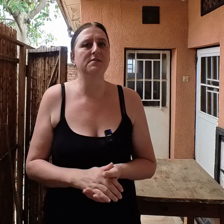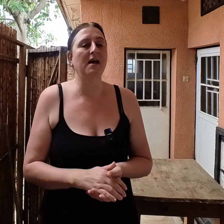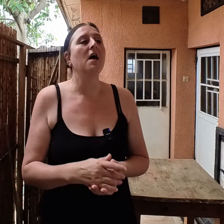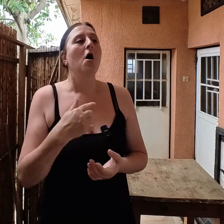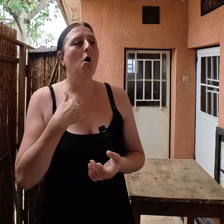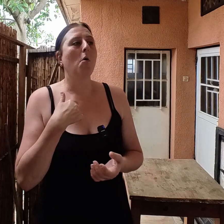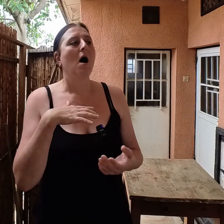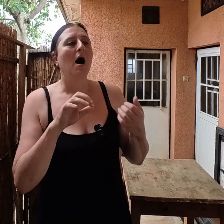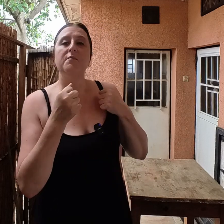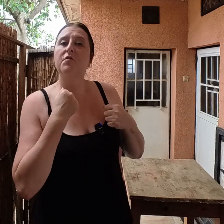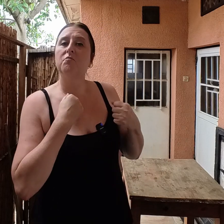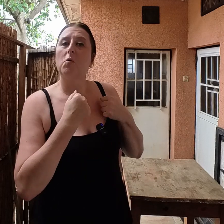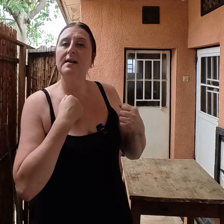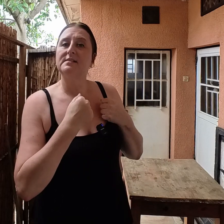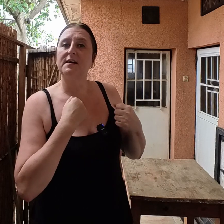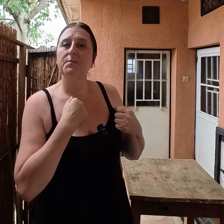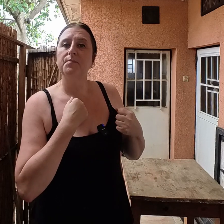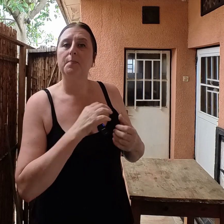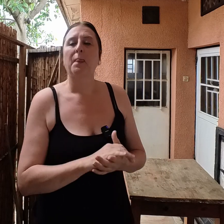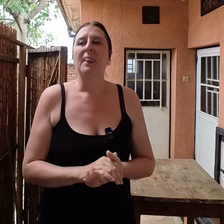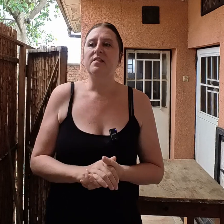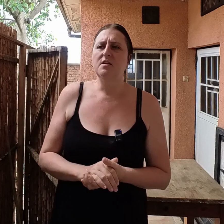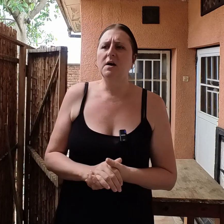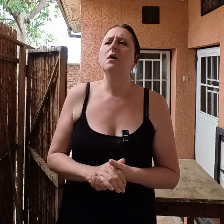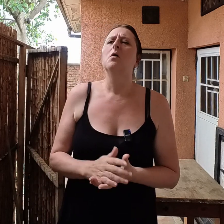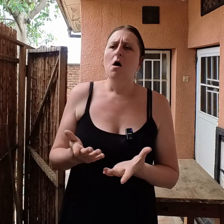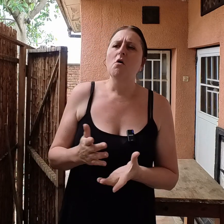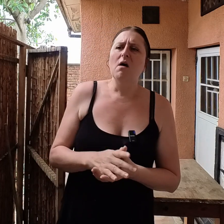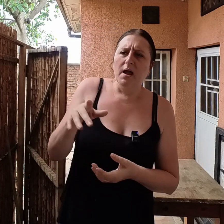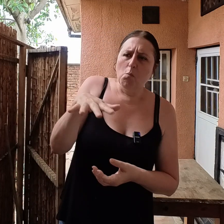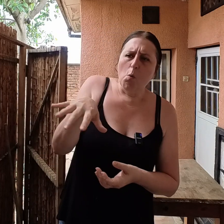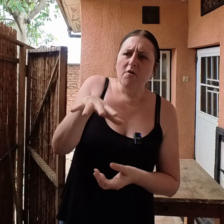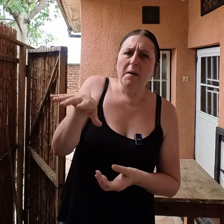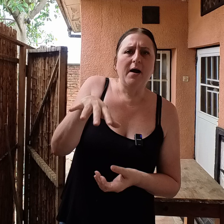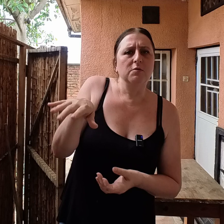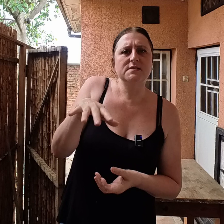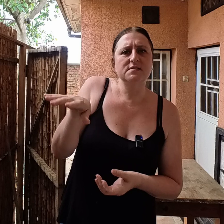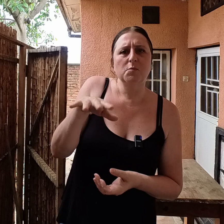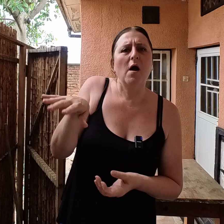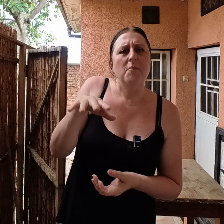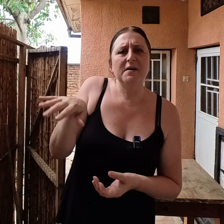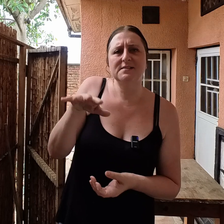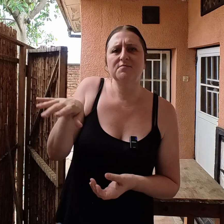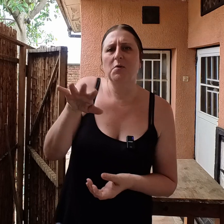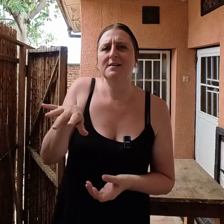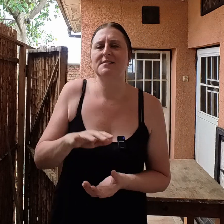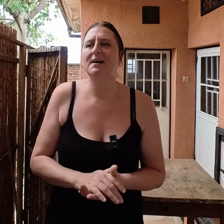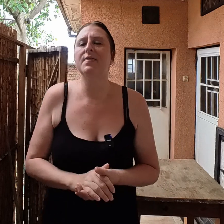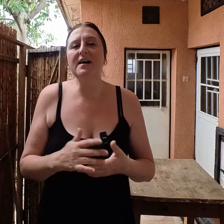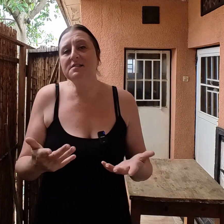you say, 'oh, I'm from Rwanda,' then you might go, 'all right, whereabouts? Whereabouts in Rwanda?' and that's